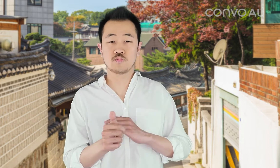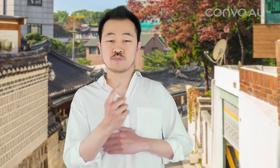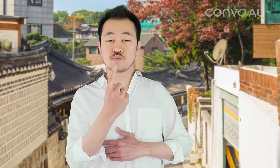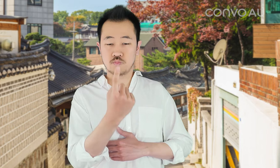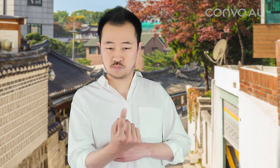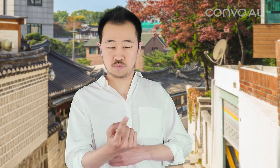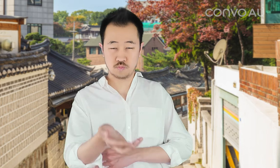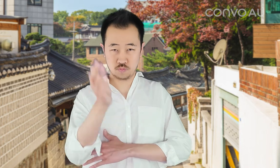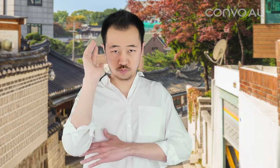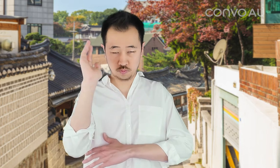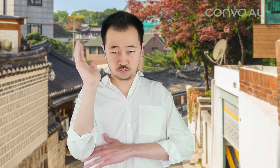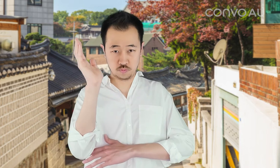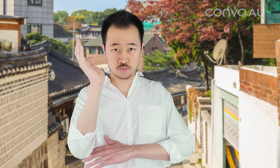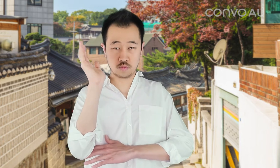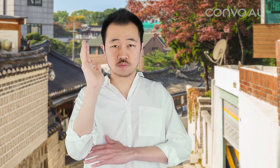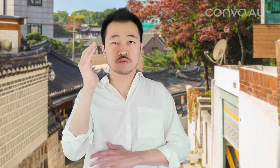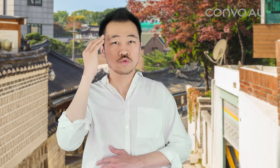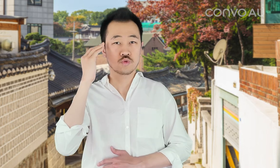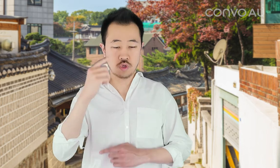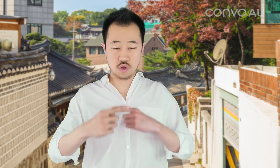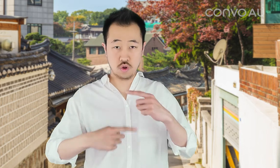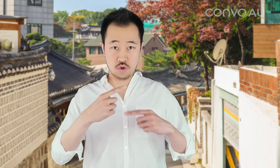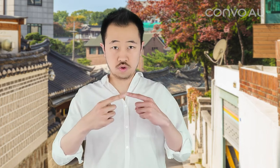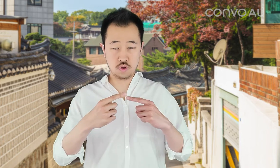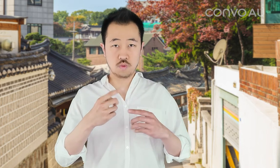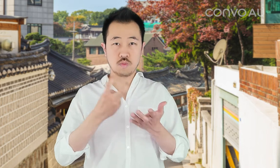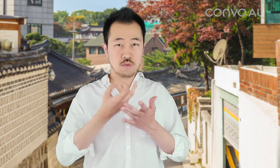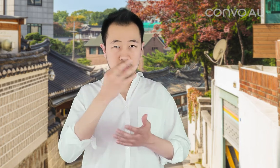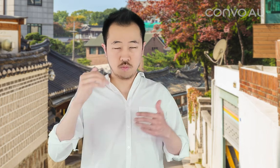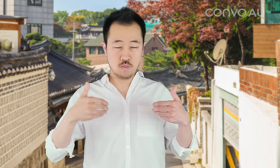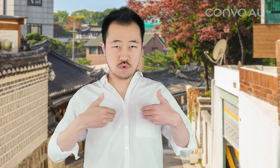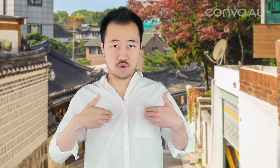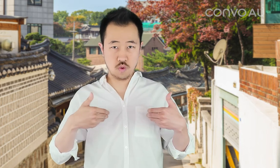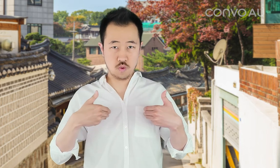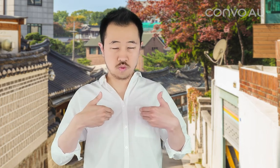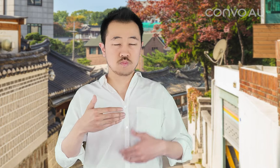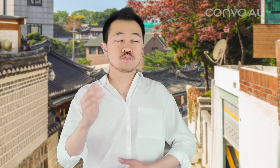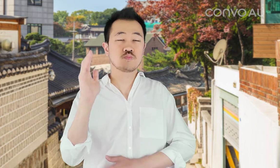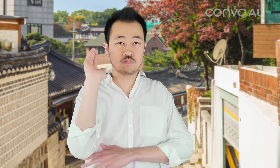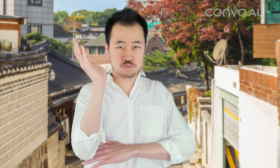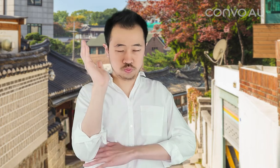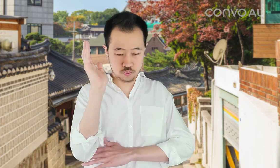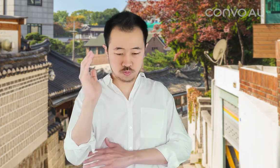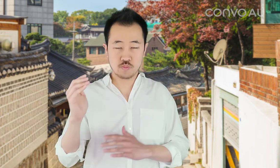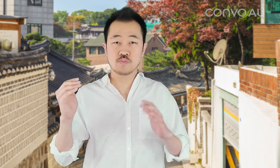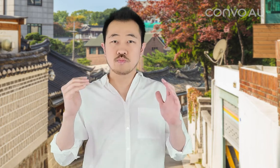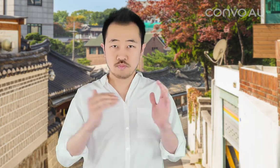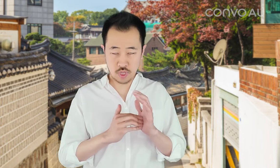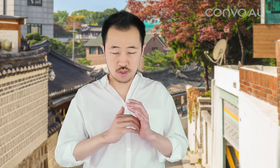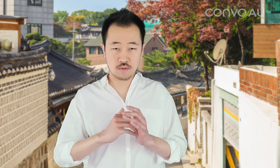I explained to the UN parliament why we need to approve the ‘Korean Sign Language Act’ and establish Korean sign language as an official language in South Korea.